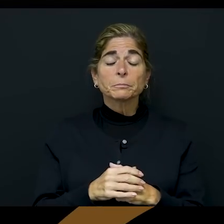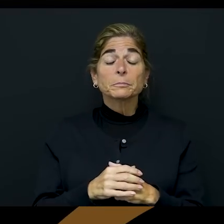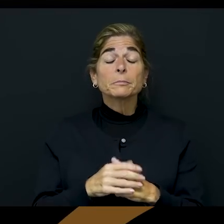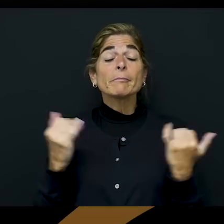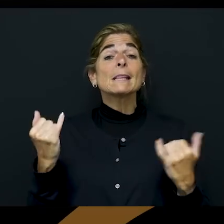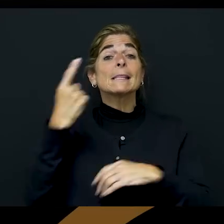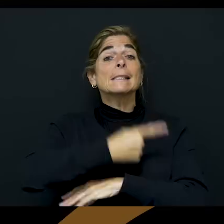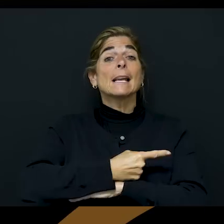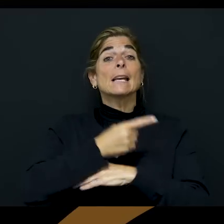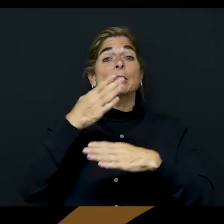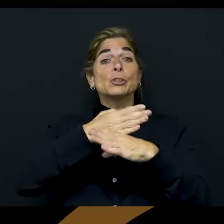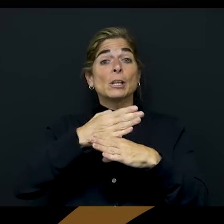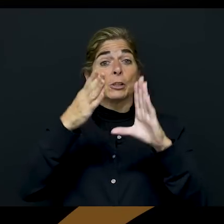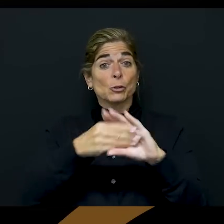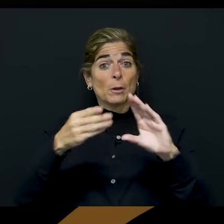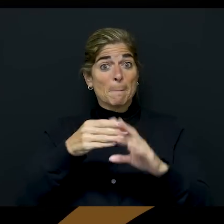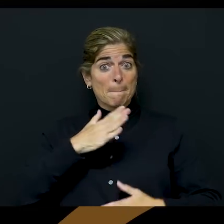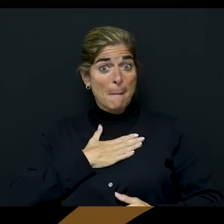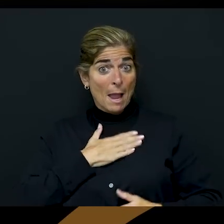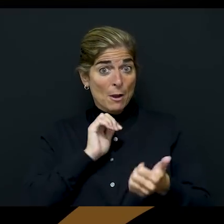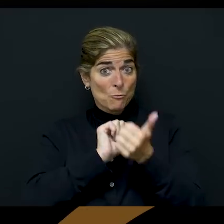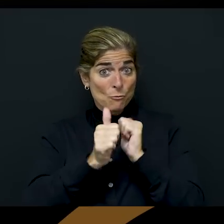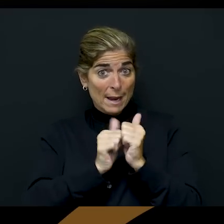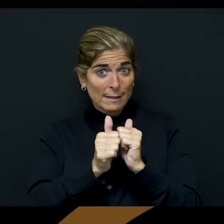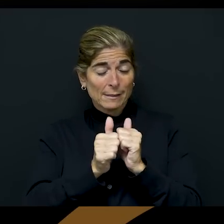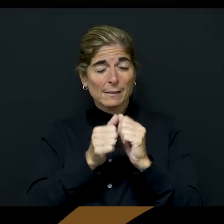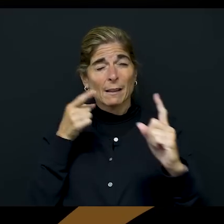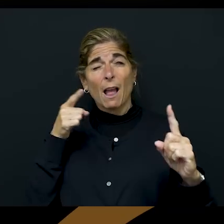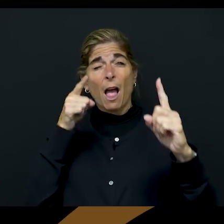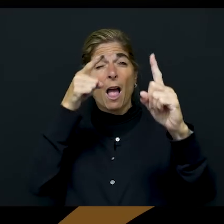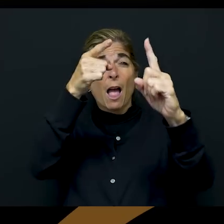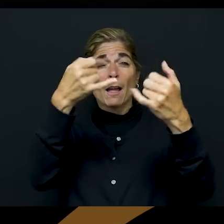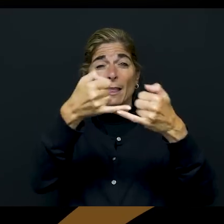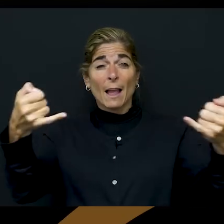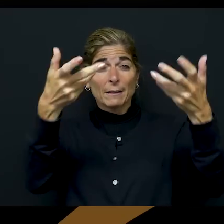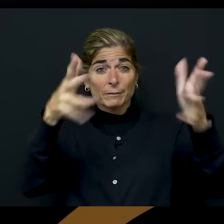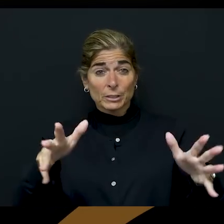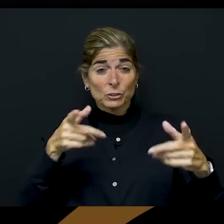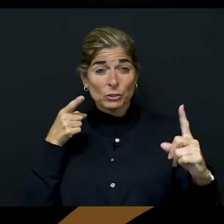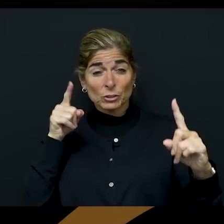So today I'm going to share the story of my race as I run towards that finish line and at that finish line,